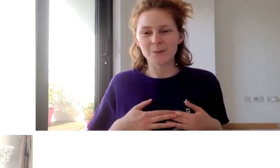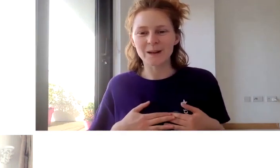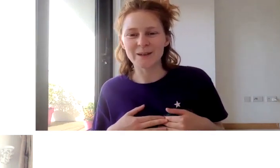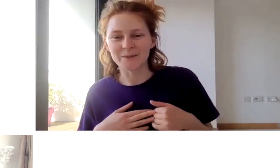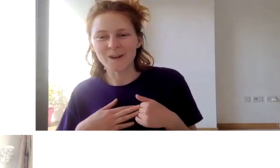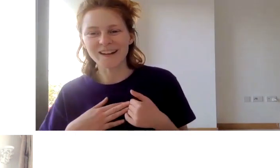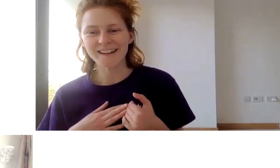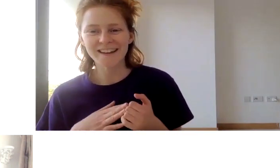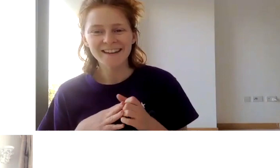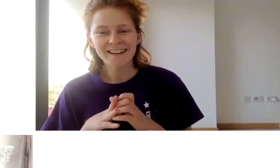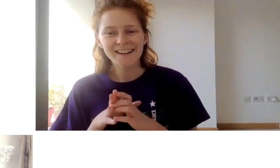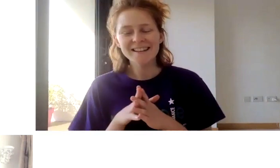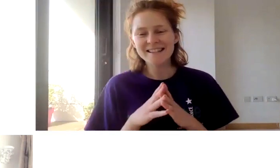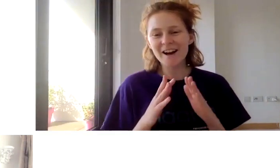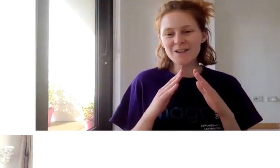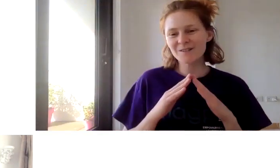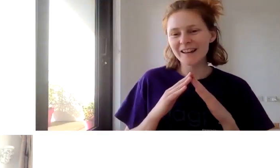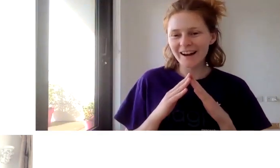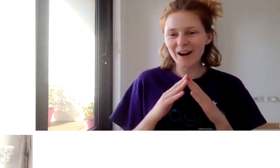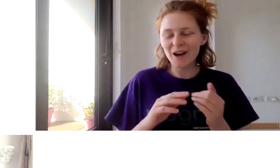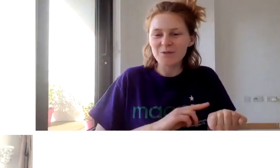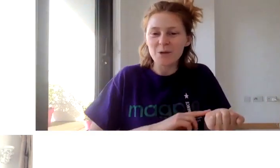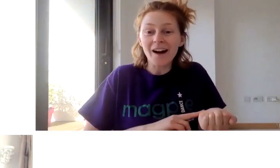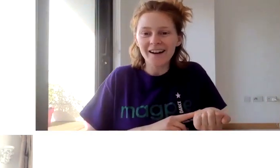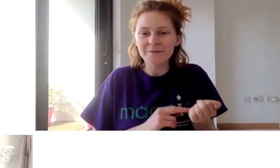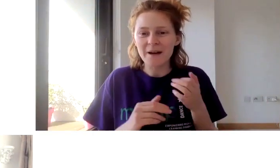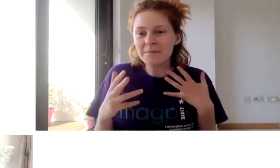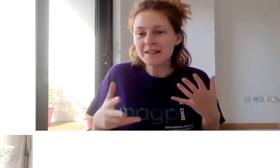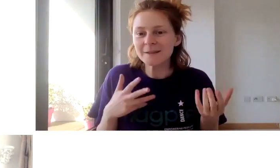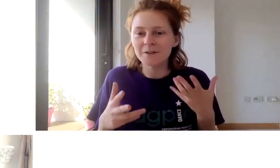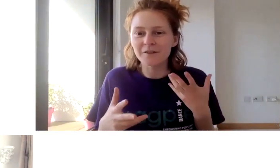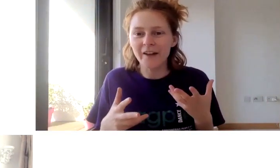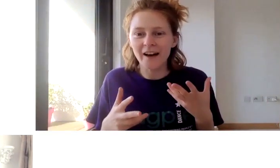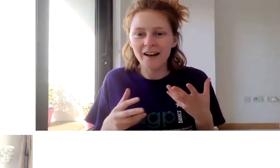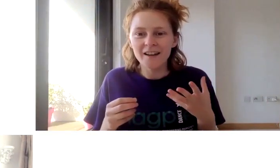brilliant work so hopefully at home you heard maybe some of the